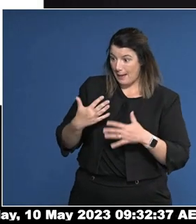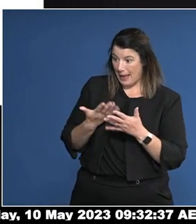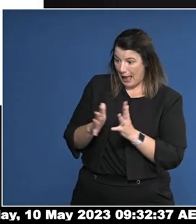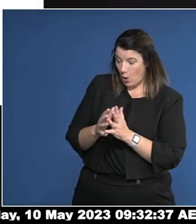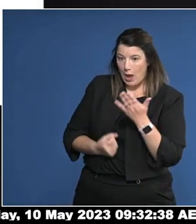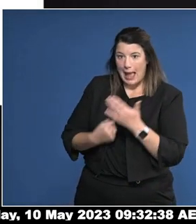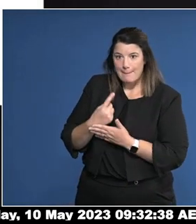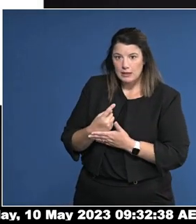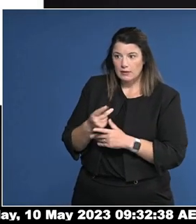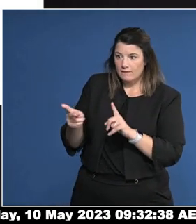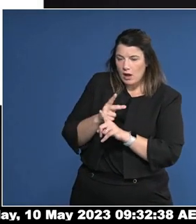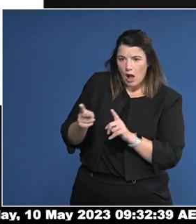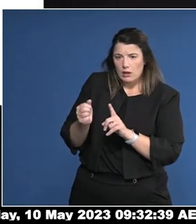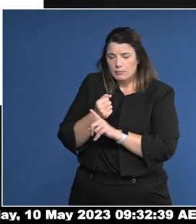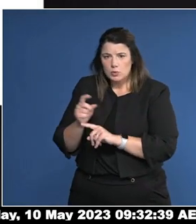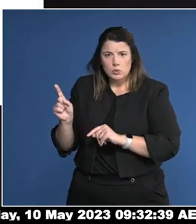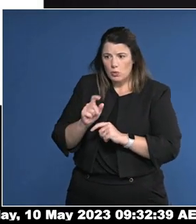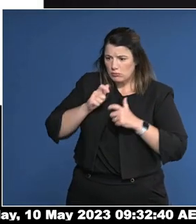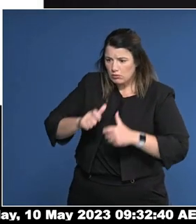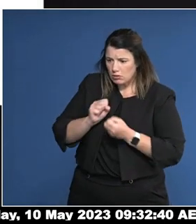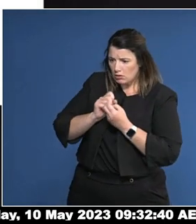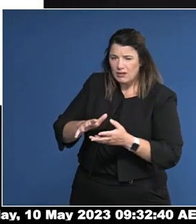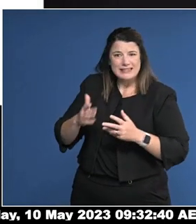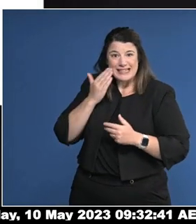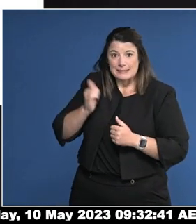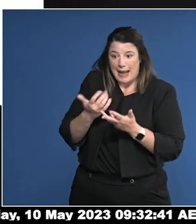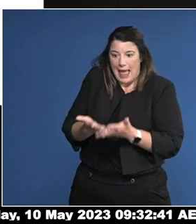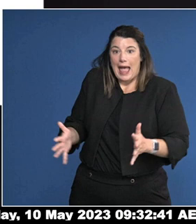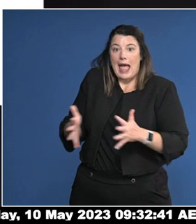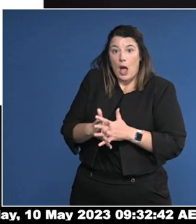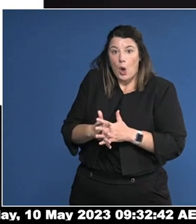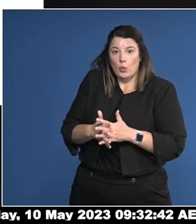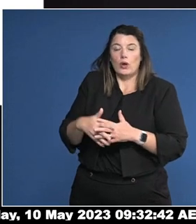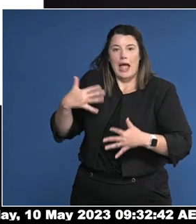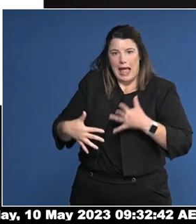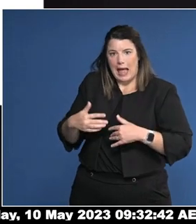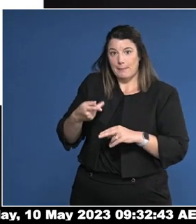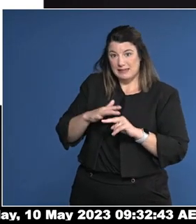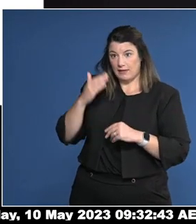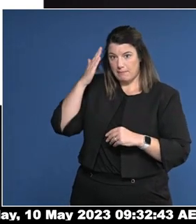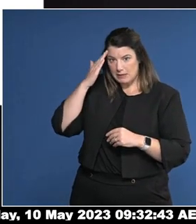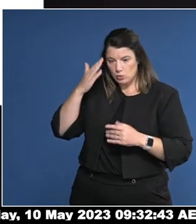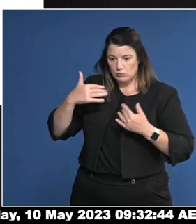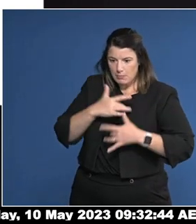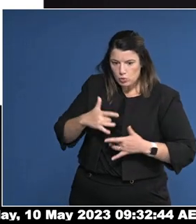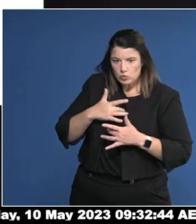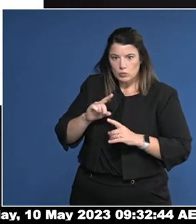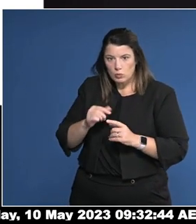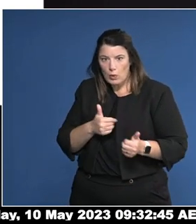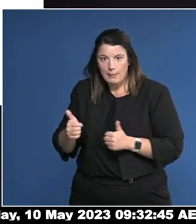What you haven't included in your section 9 is the additional elements in 9(3) about the